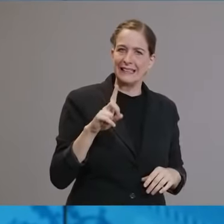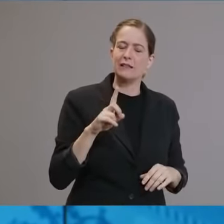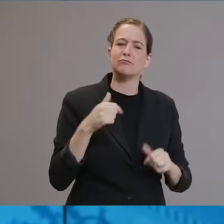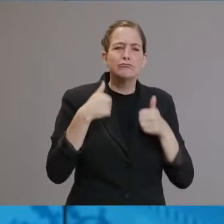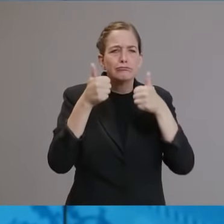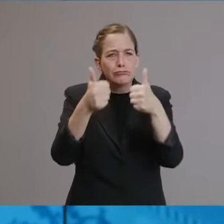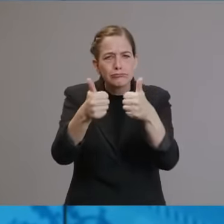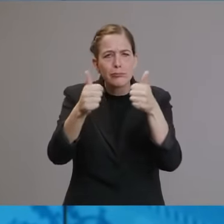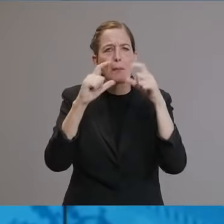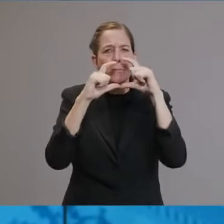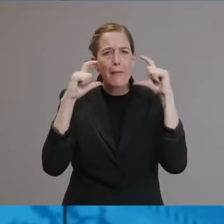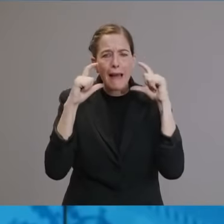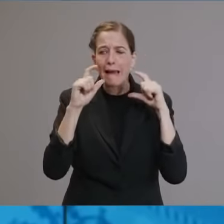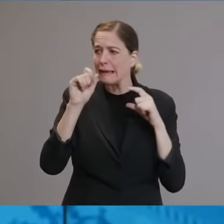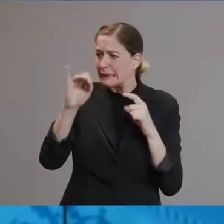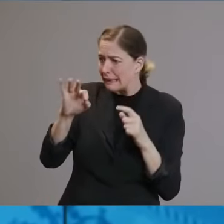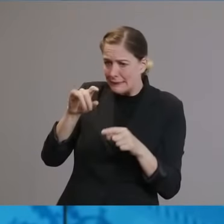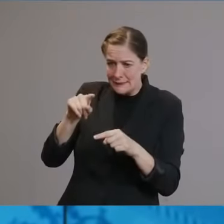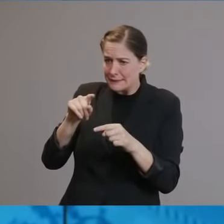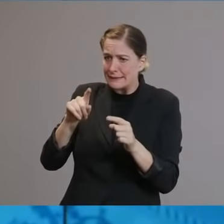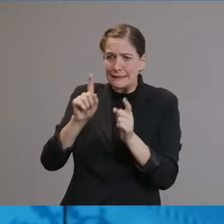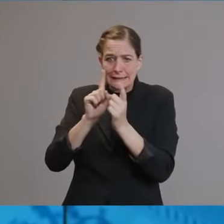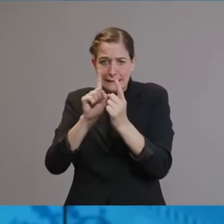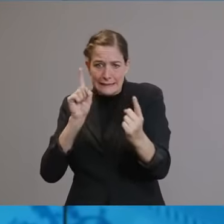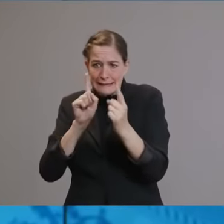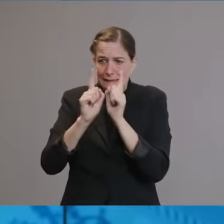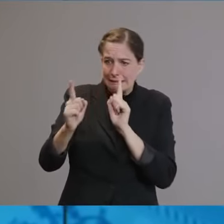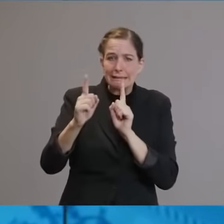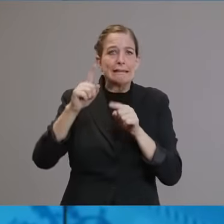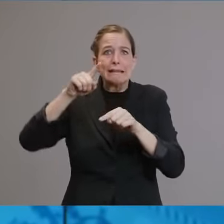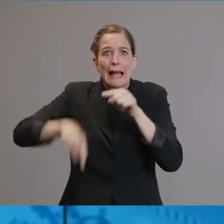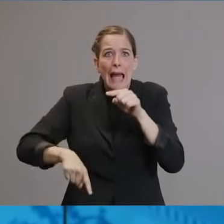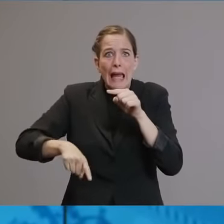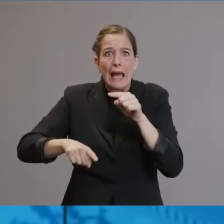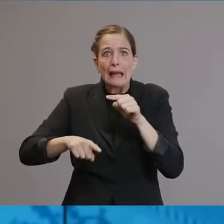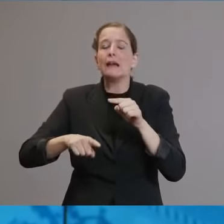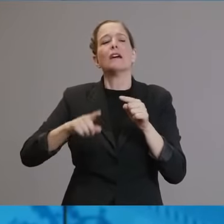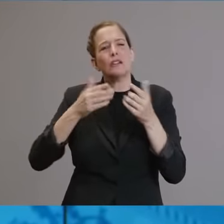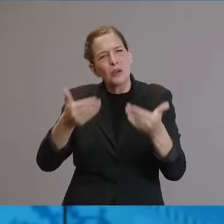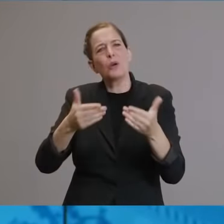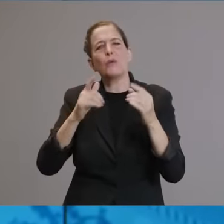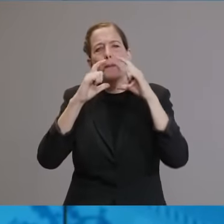SO IF YOU CAN'T PHYSICALLY DISTANCE, WEAR THE MASK. WE WILL GO TO ZOOM NEXT. WE WILL HEAR FROM HANK FROM THE YELLOW SHEET.